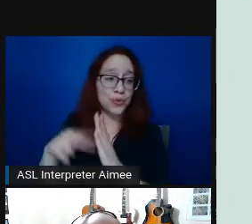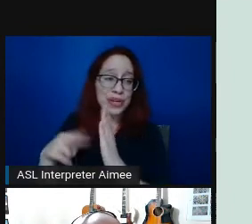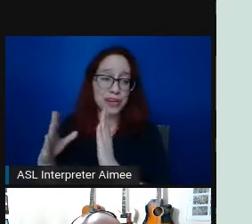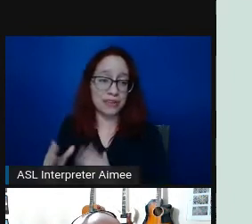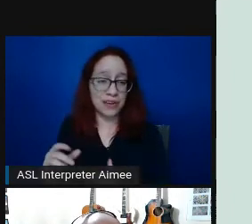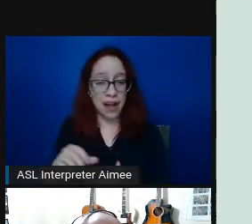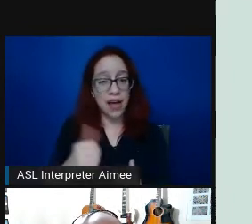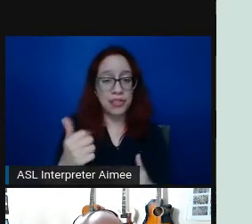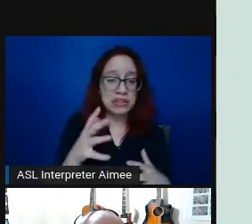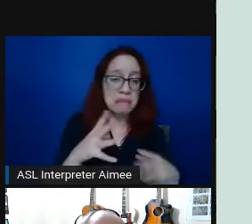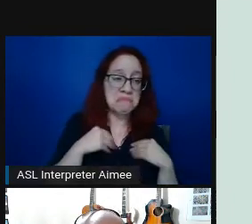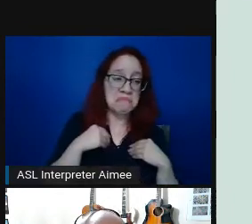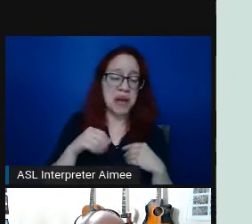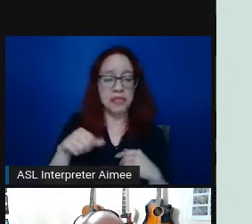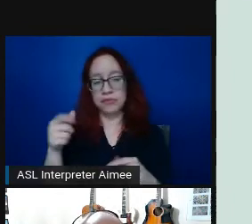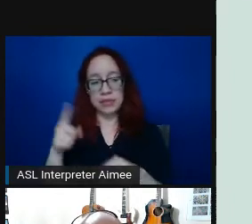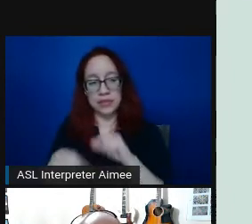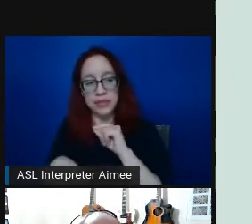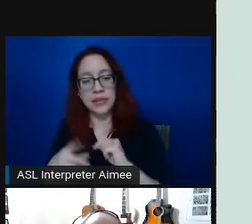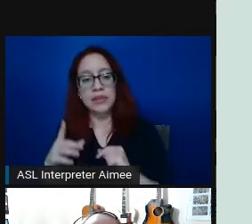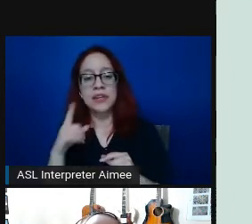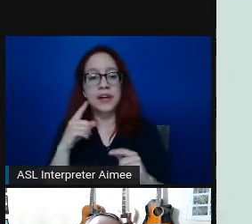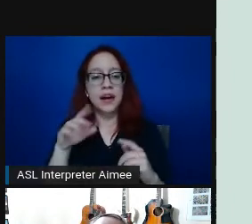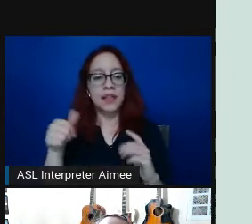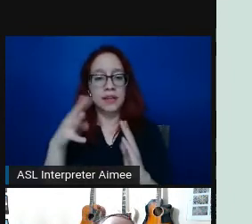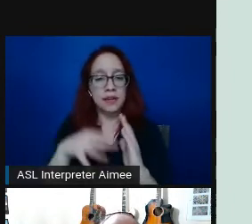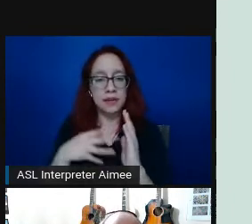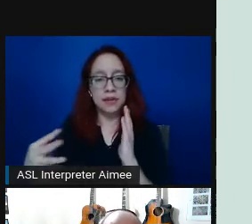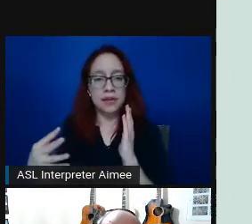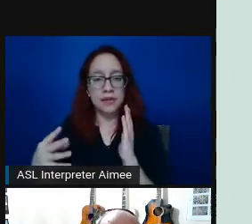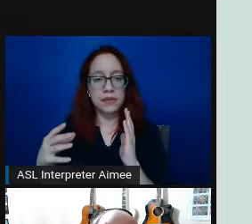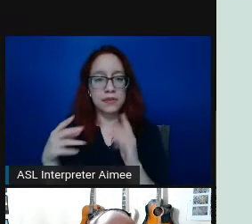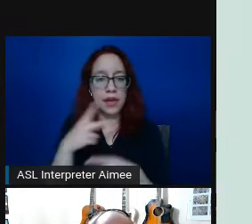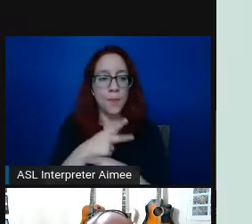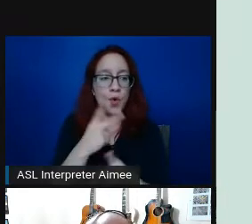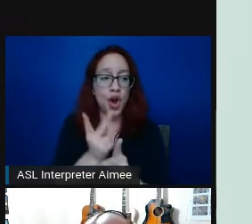I've also tried to create a table, like a product comparison table